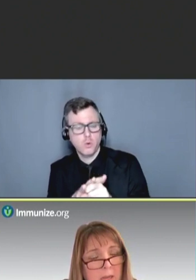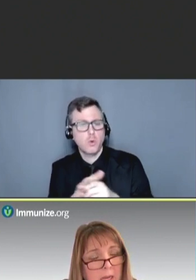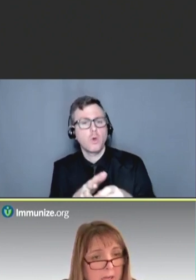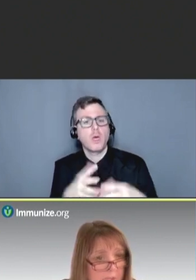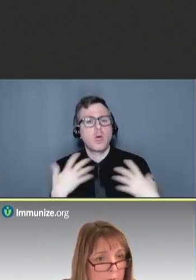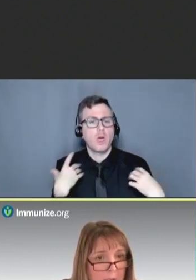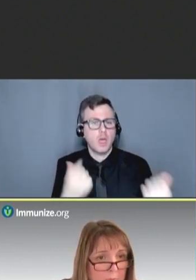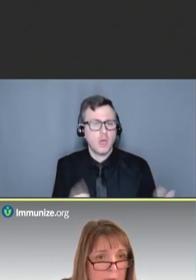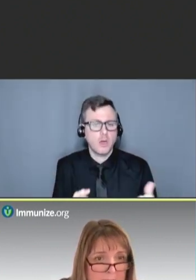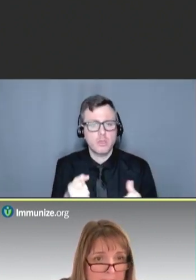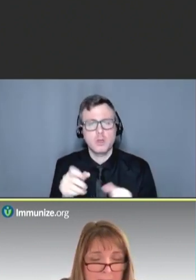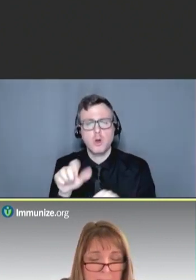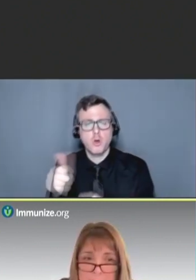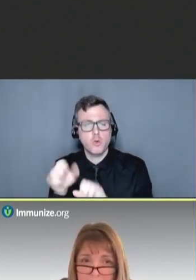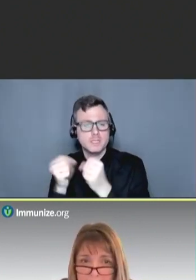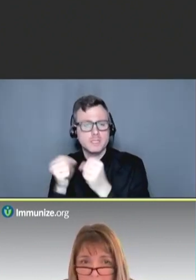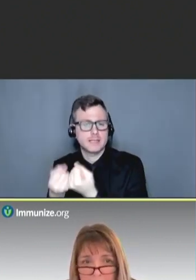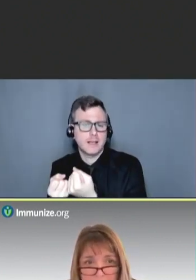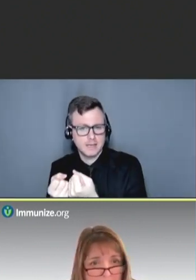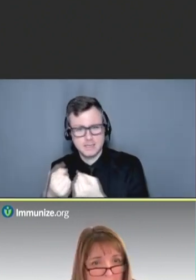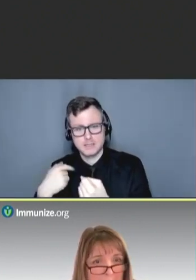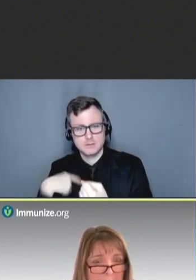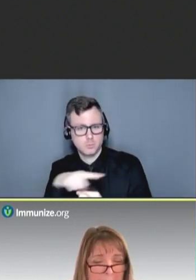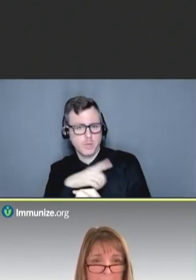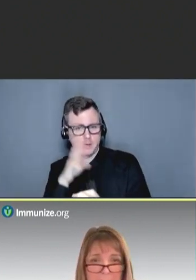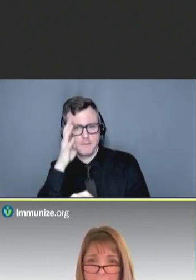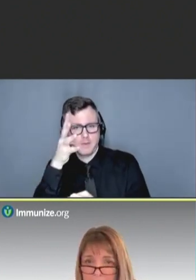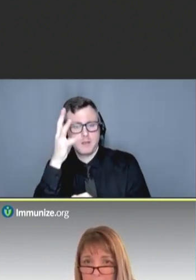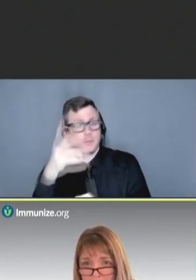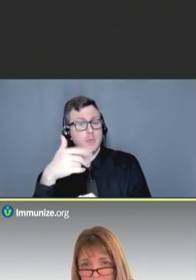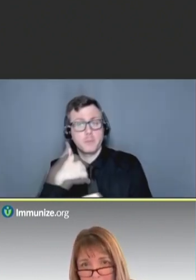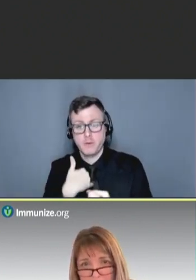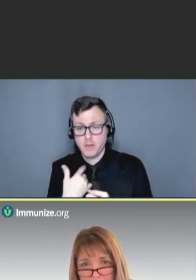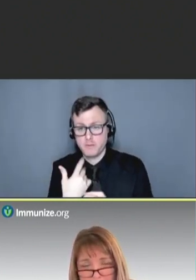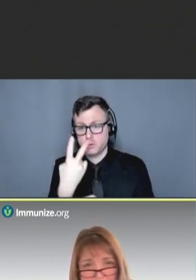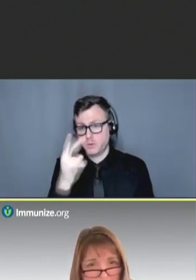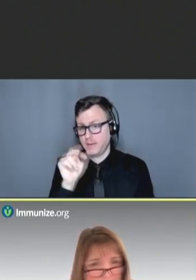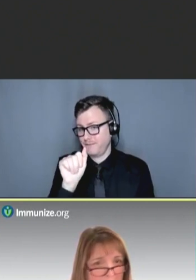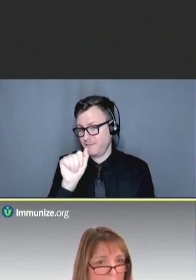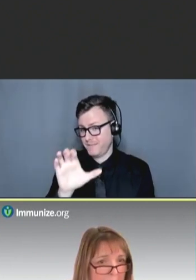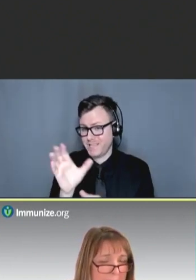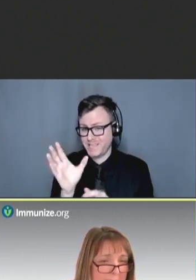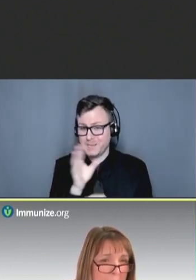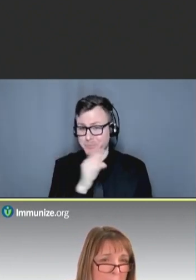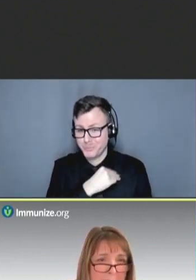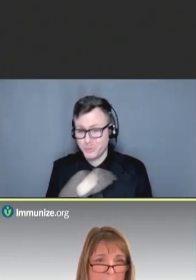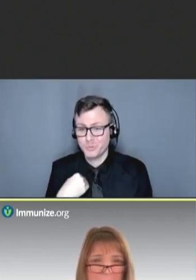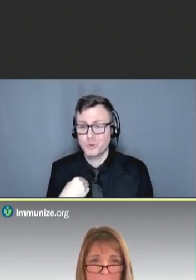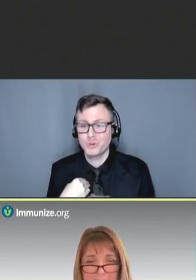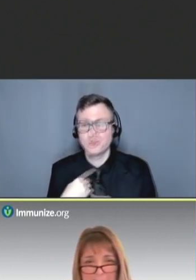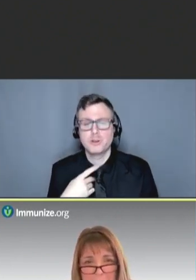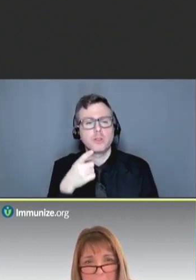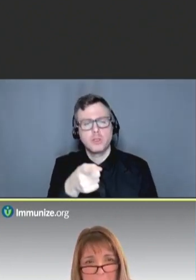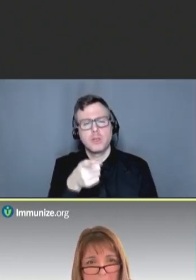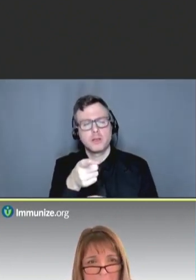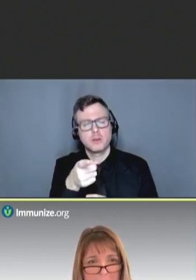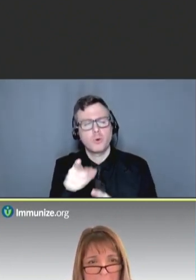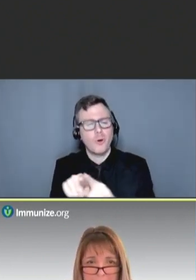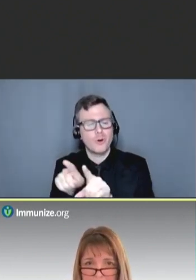A draft was developed. And luckily, we had two AVAC members that were also on that Summit Working Group and